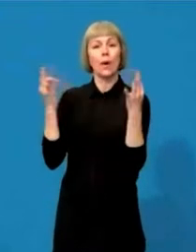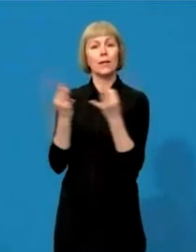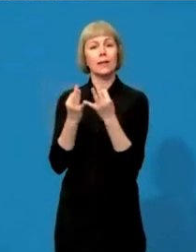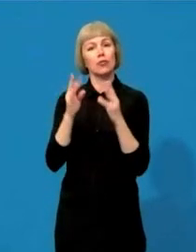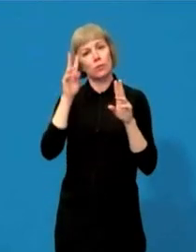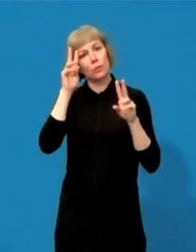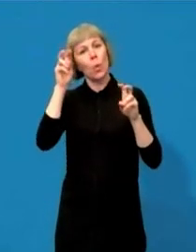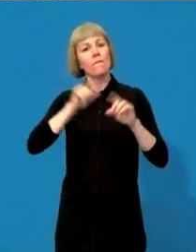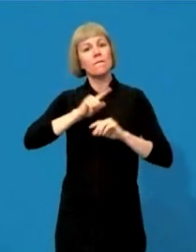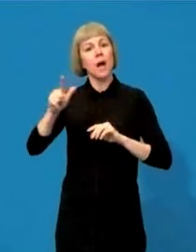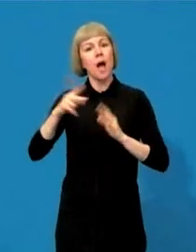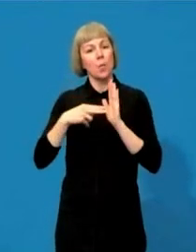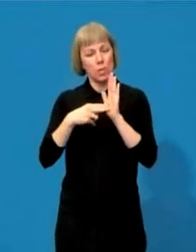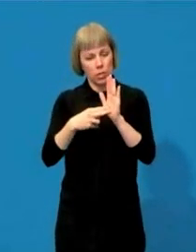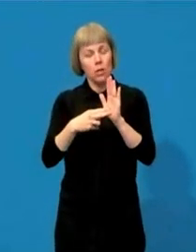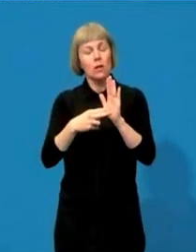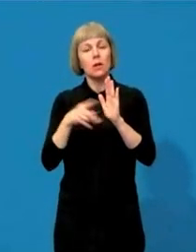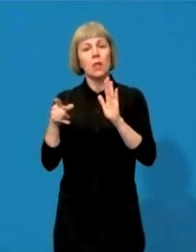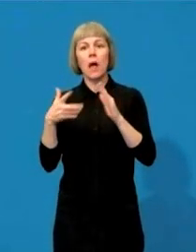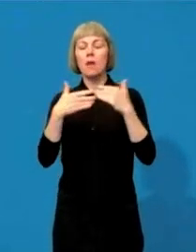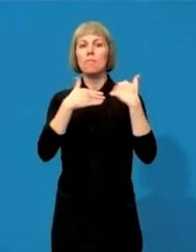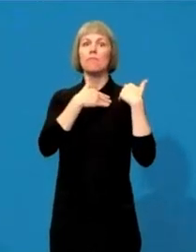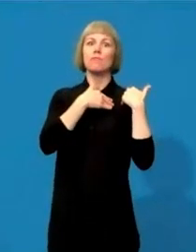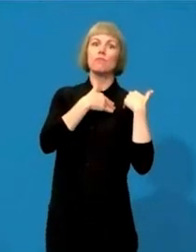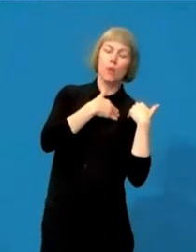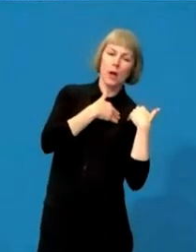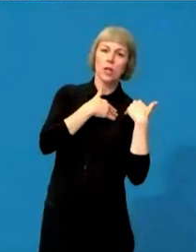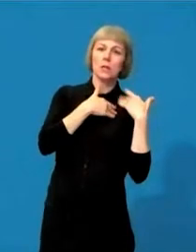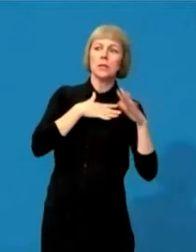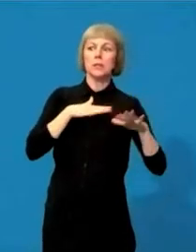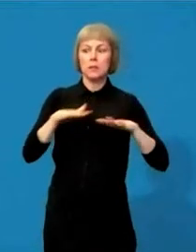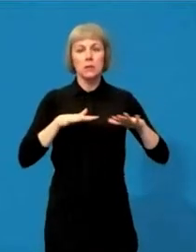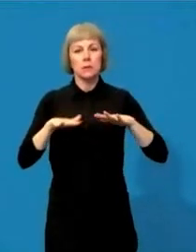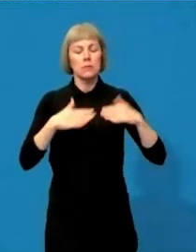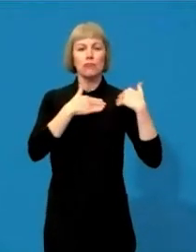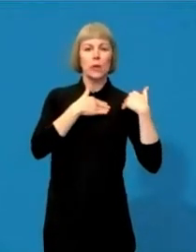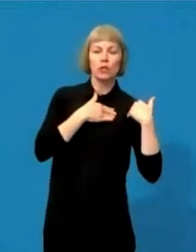kids with disabilities here, they - they just couldn't - they said to me straight out, "We cannot deal with this licence stuff.